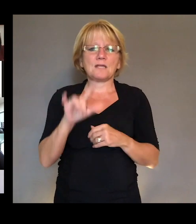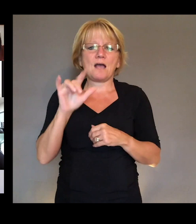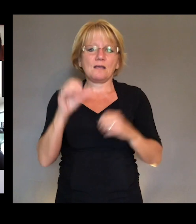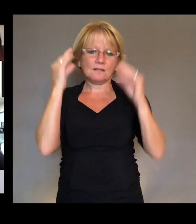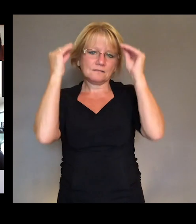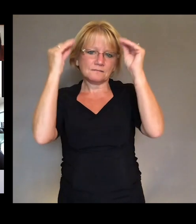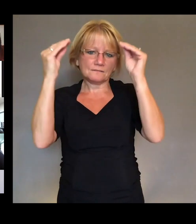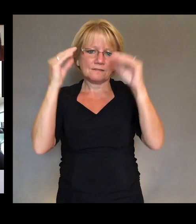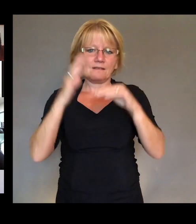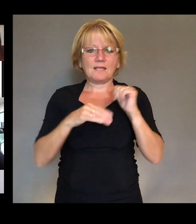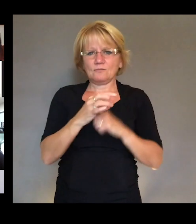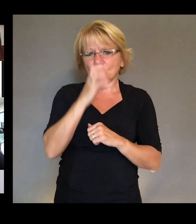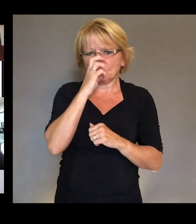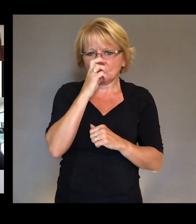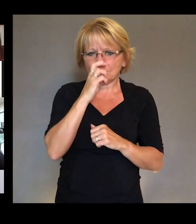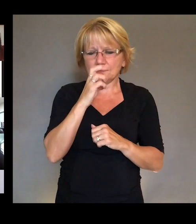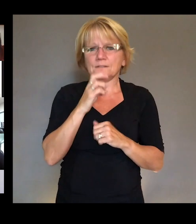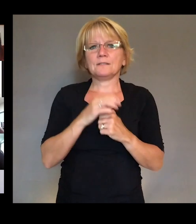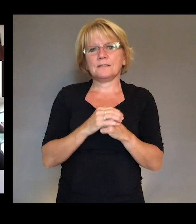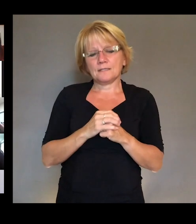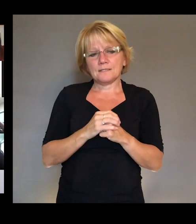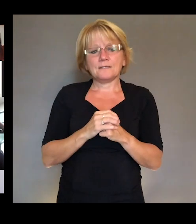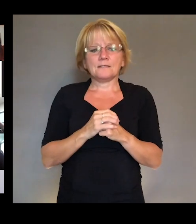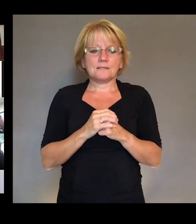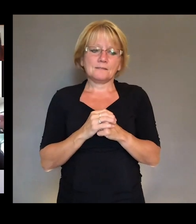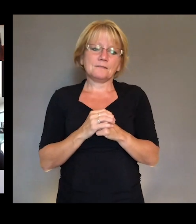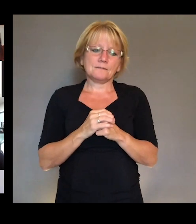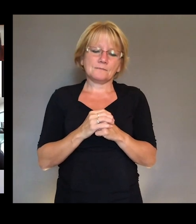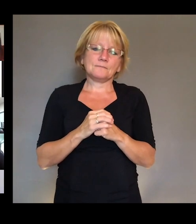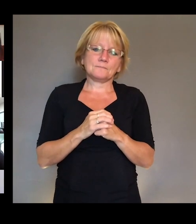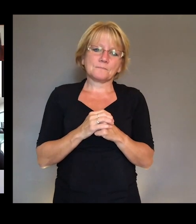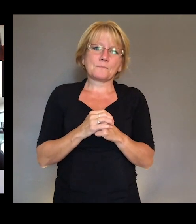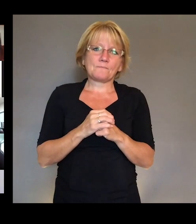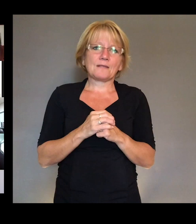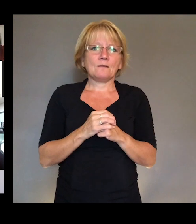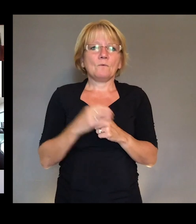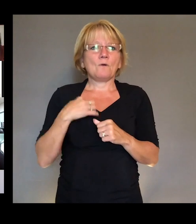as opposed to rigid one. Maybe you can even refer to it some talent with teaching